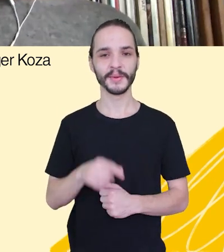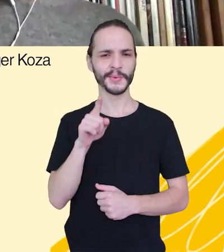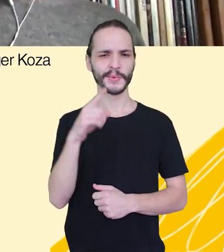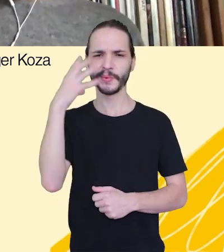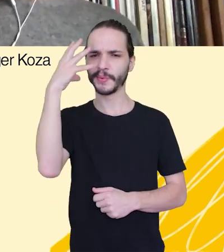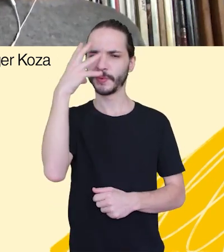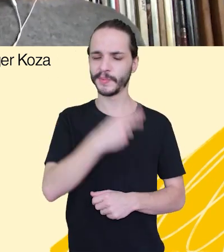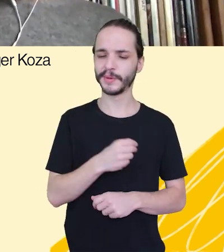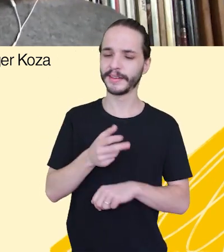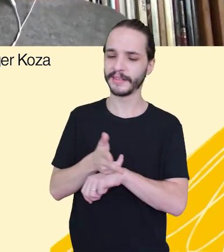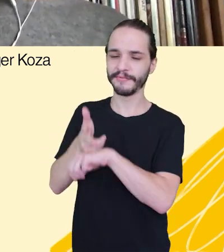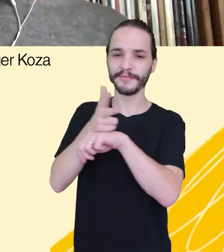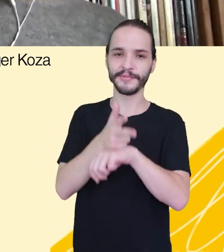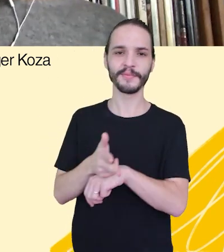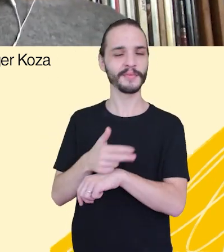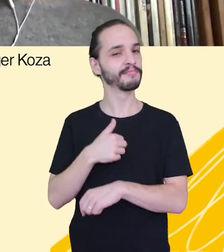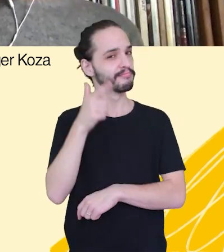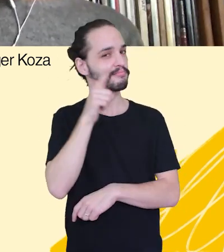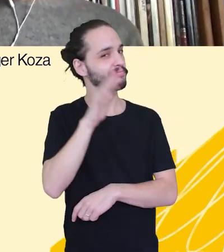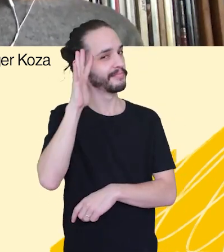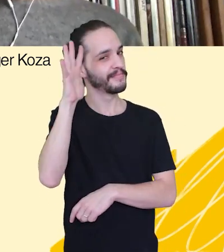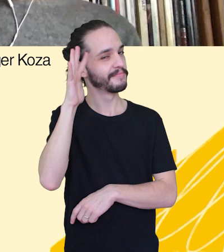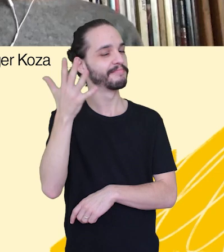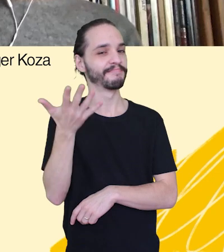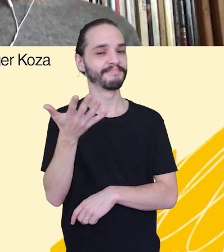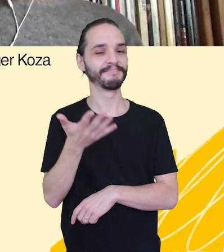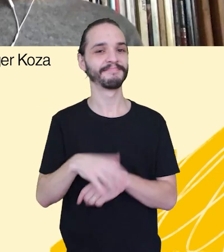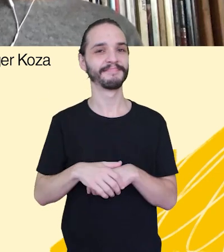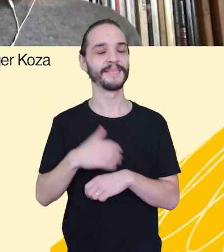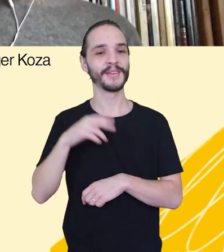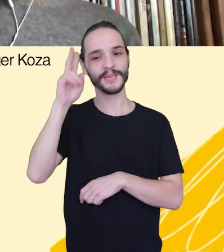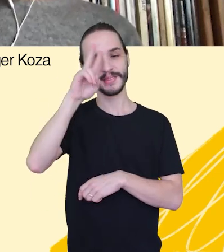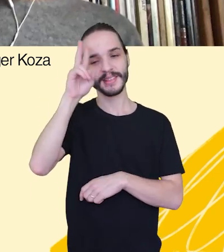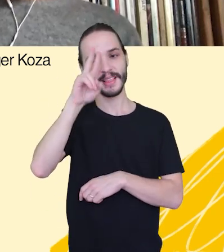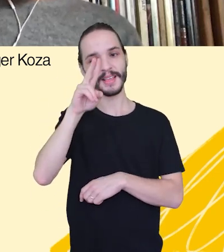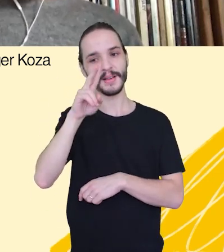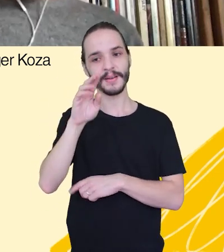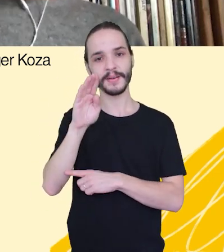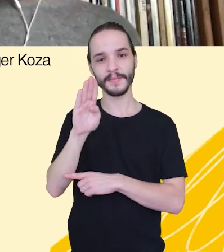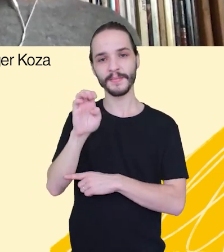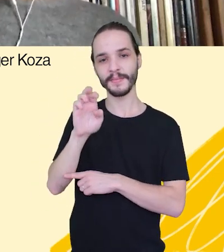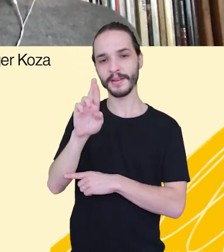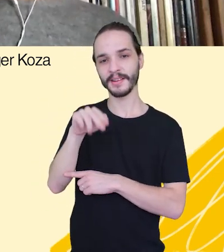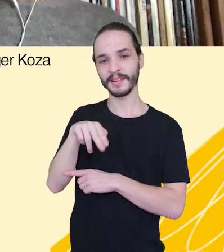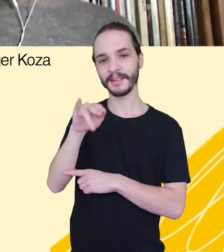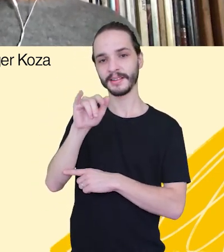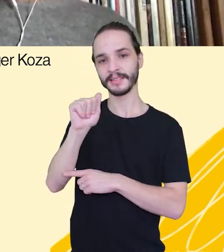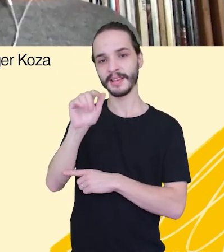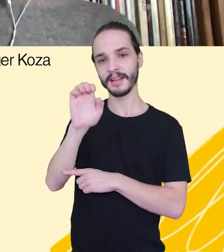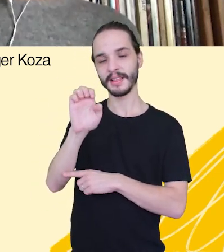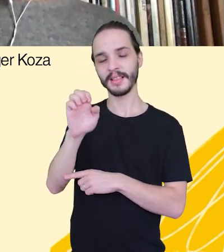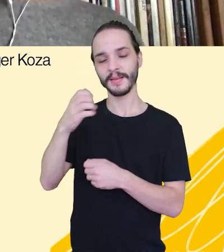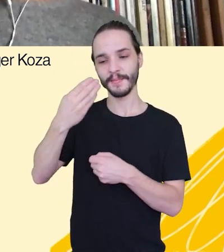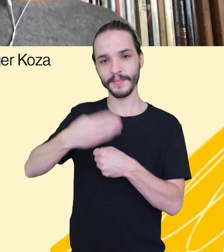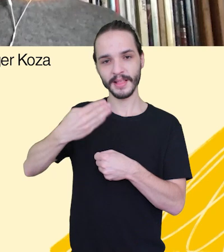I still remember in Berlinale, to be early in the morning watching this with all the audience